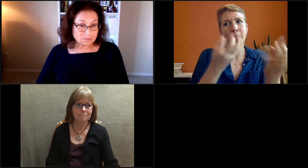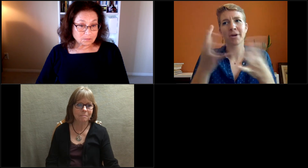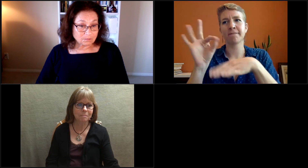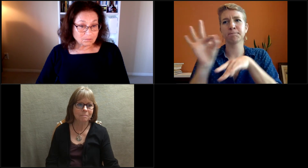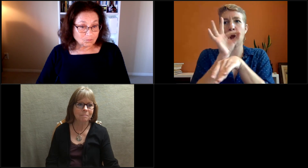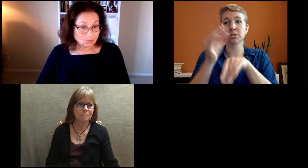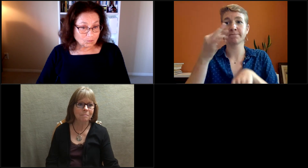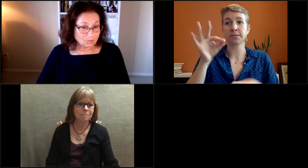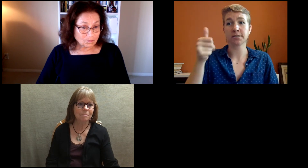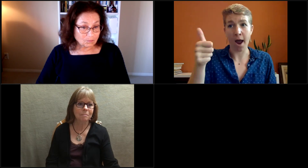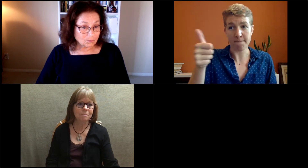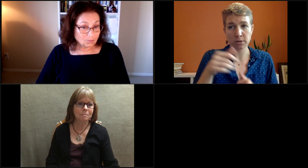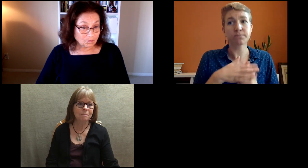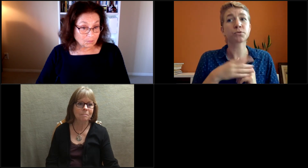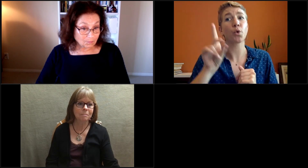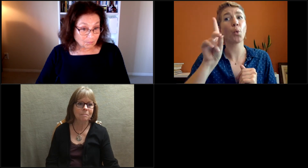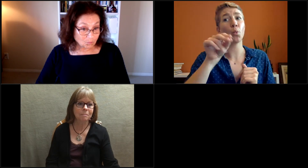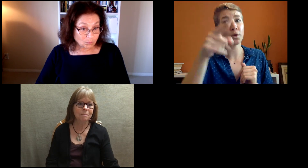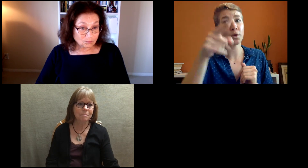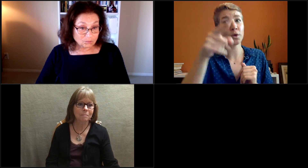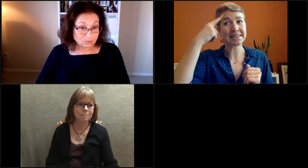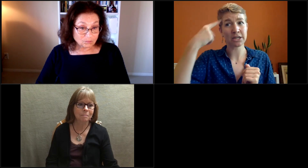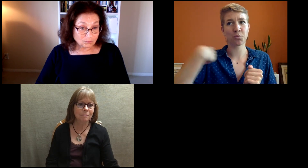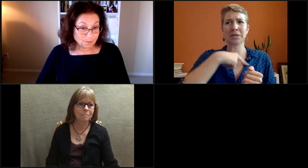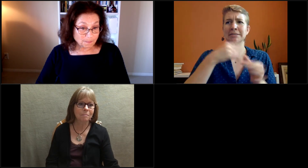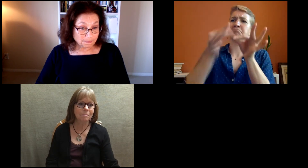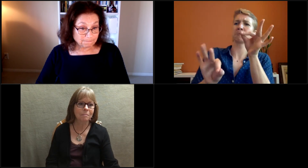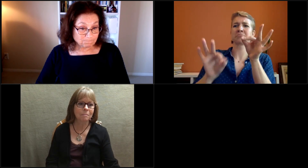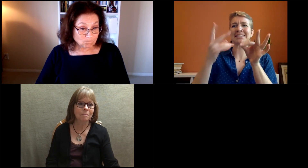“I’m wondering about the existence of multiple functions of SELF.